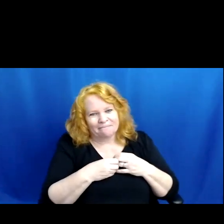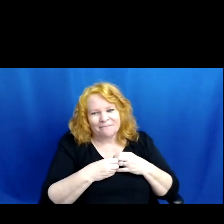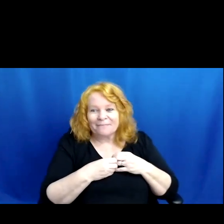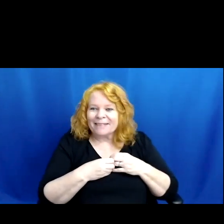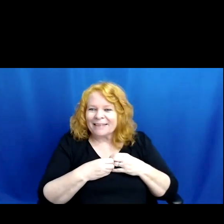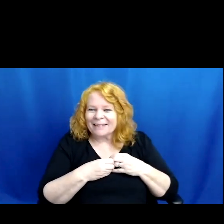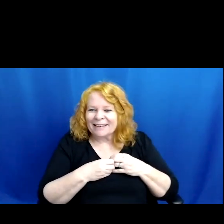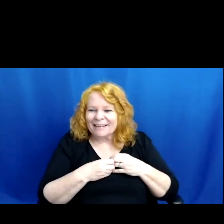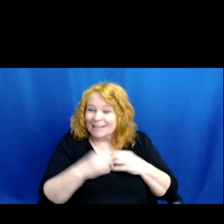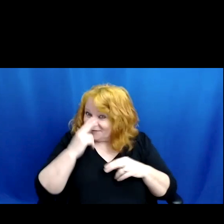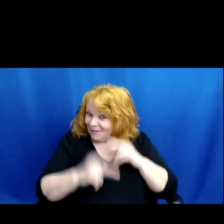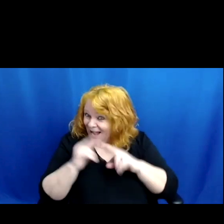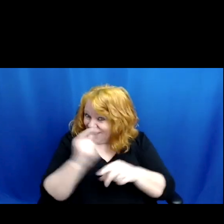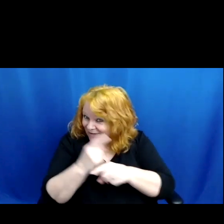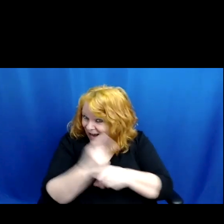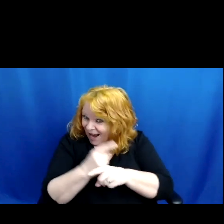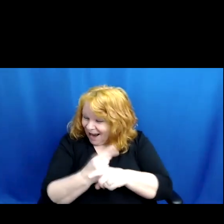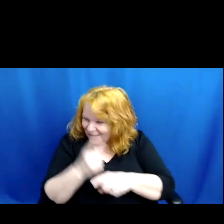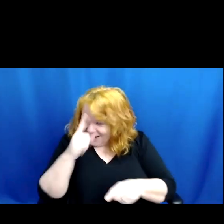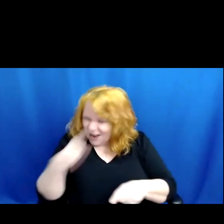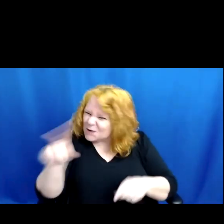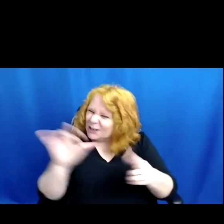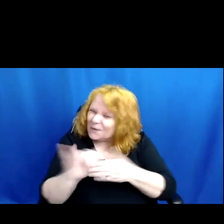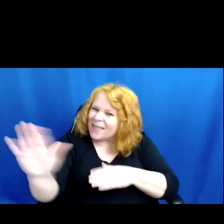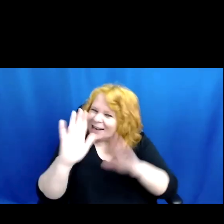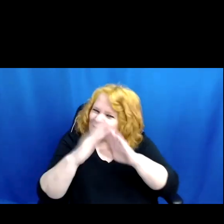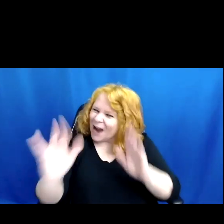You will have fun doing that around your house.